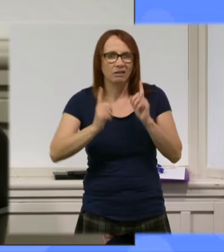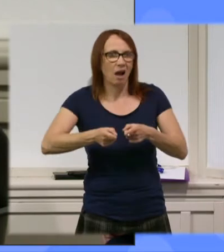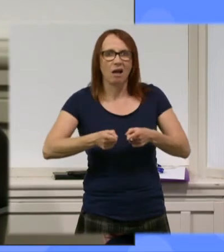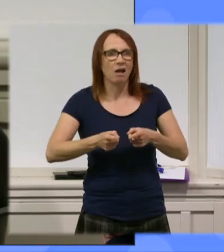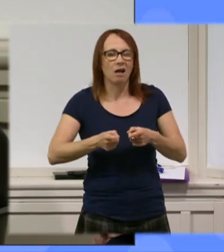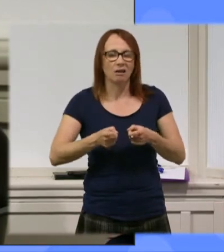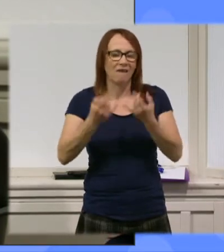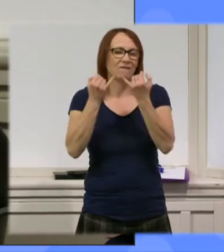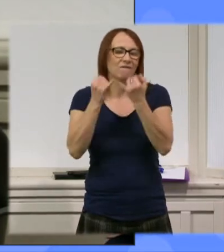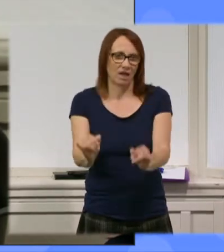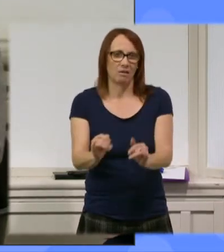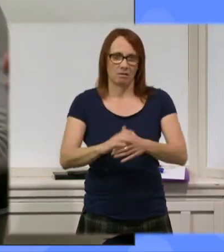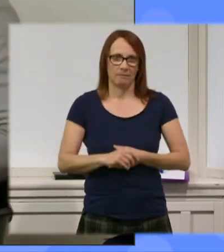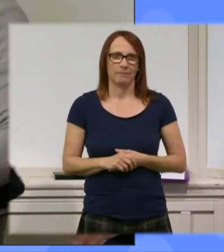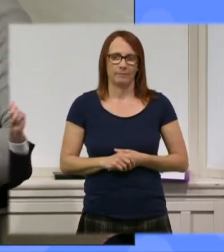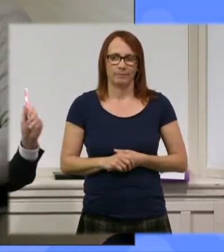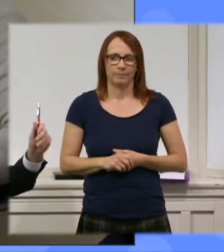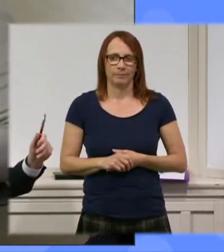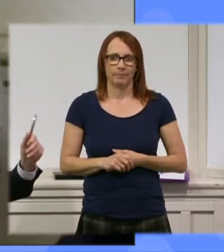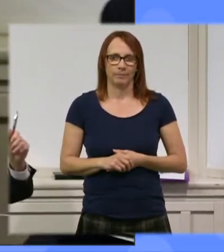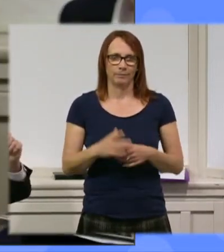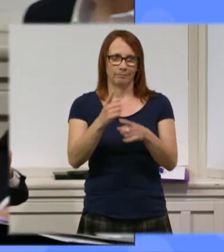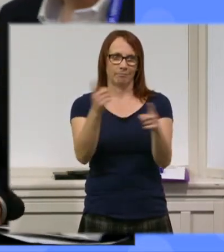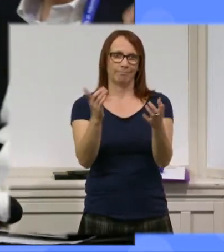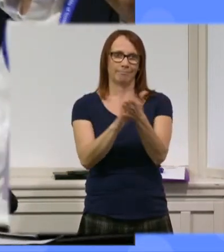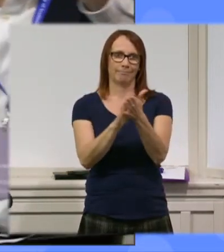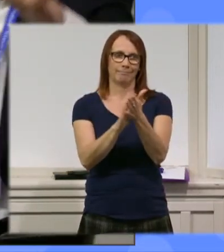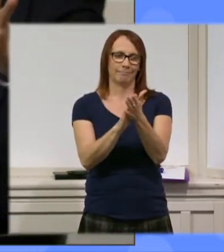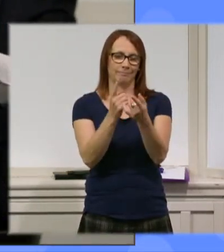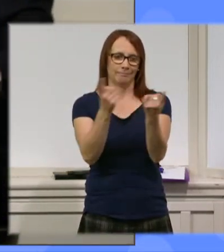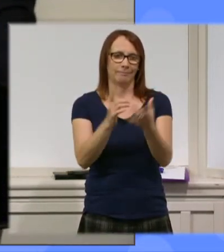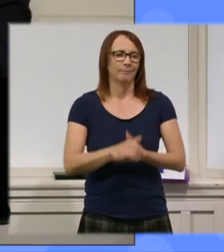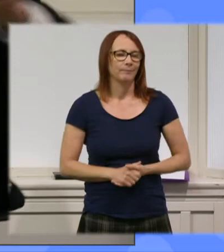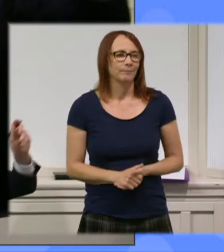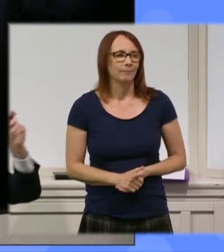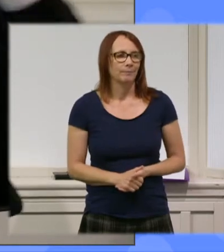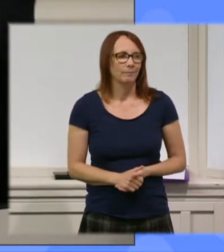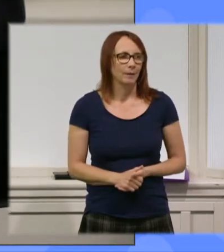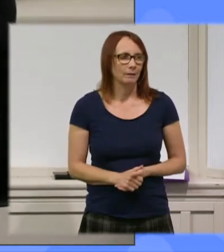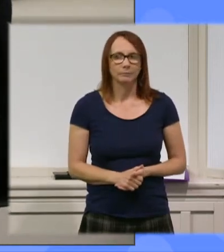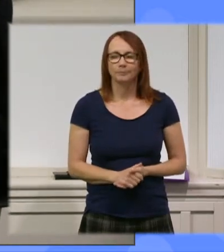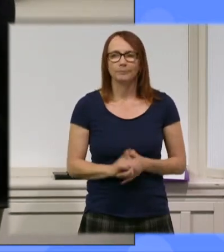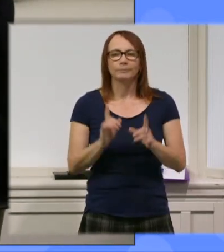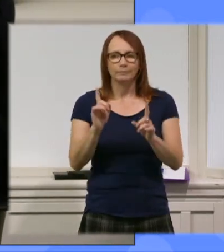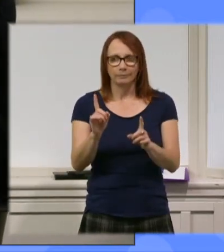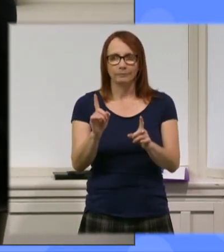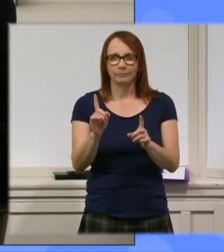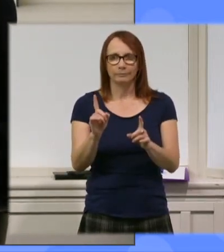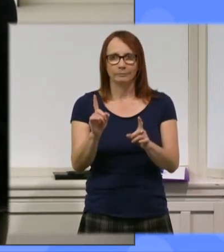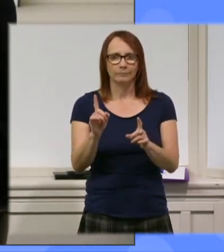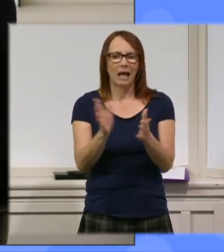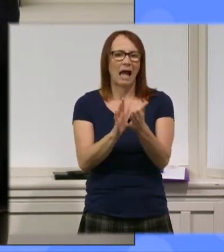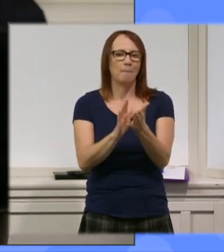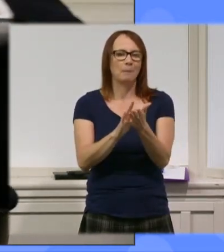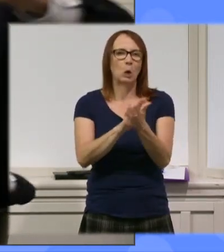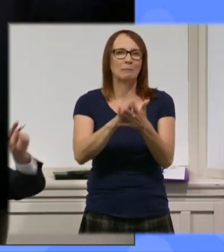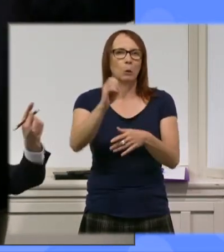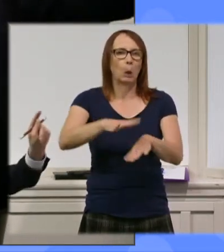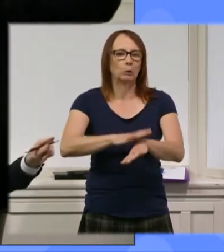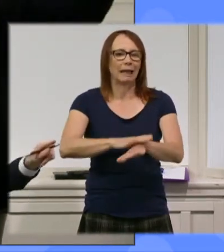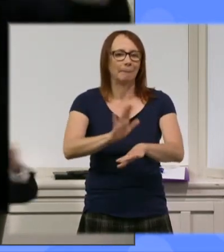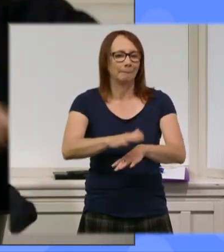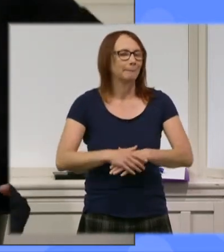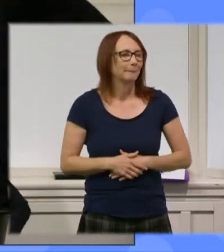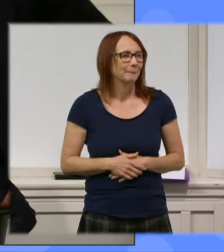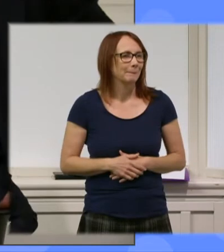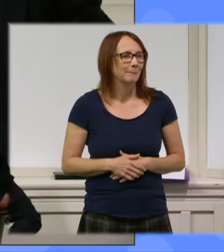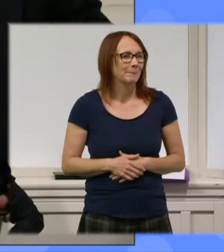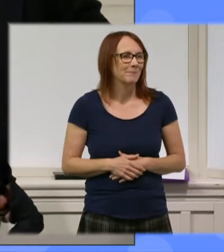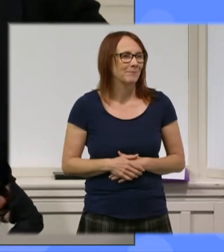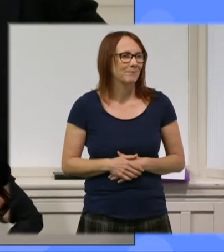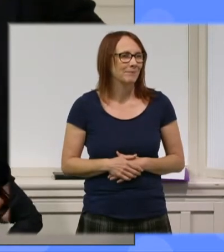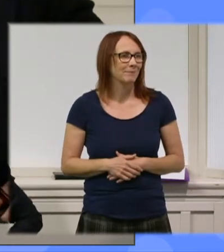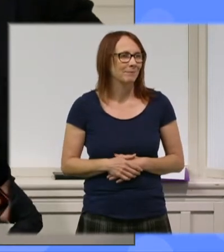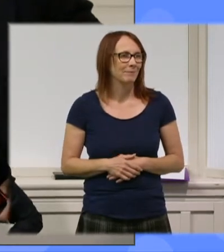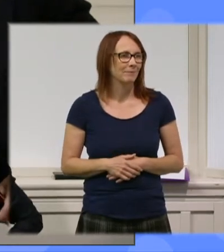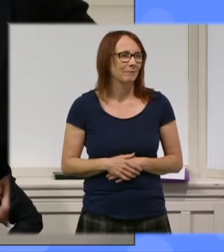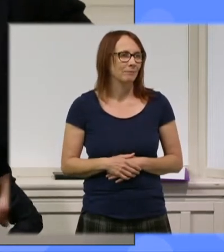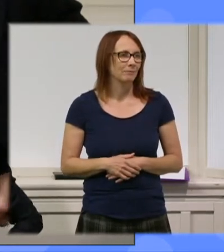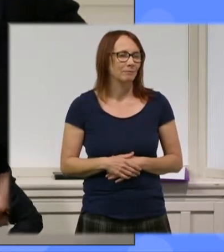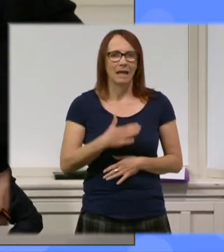utterly failed to do so thank you for that I don't like speaking on lesson